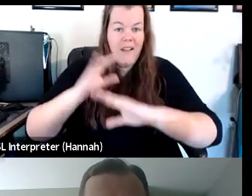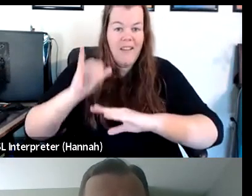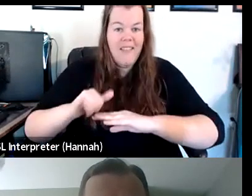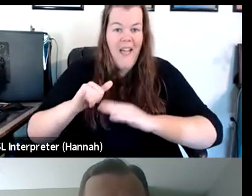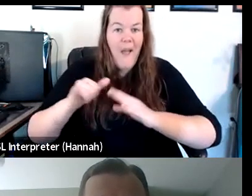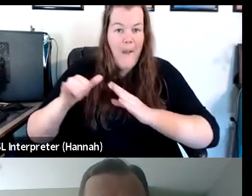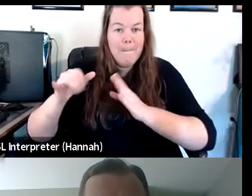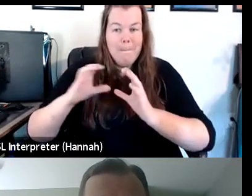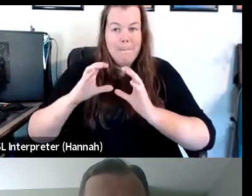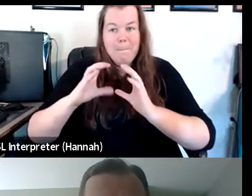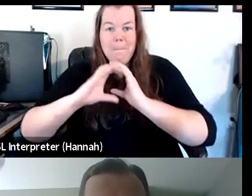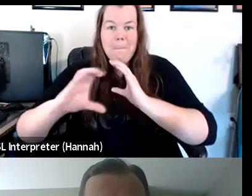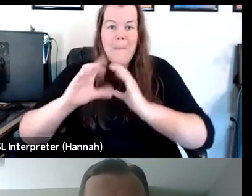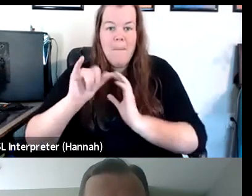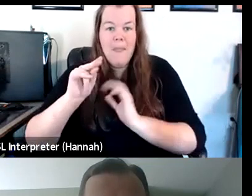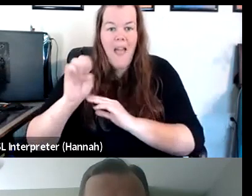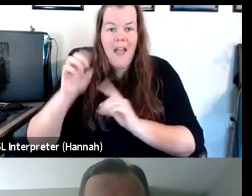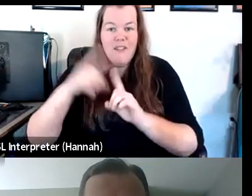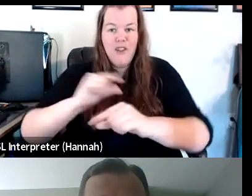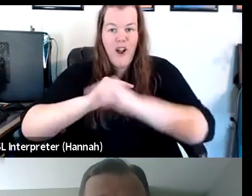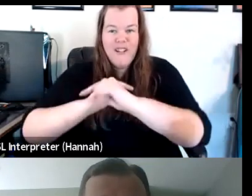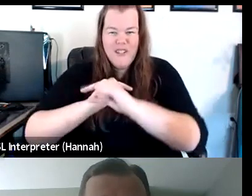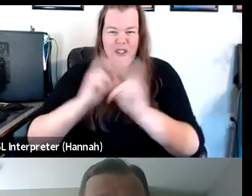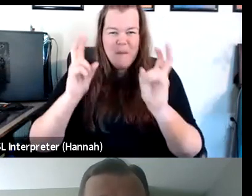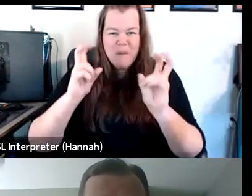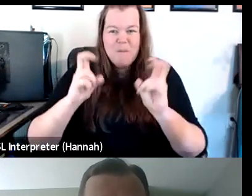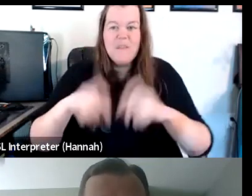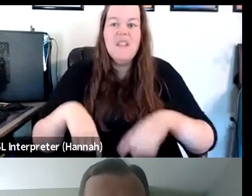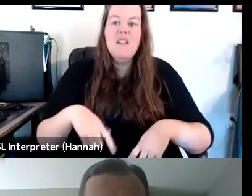once you have those materials I would be glad to hand them to anyone and everyone that will listen.